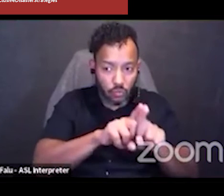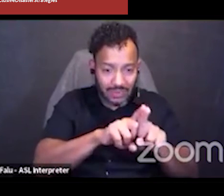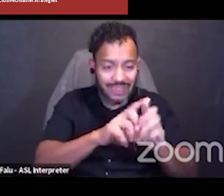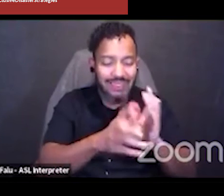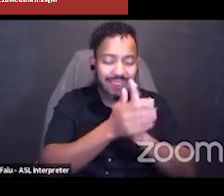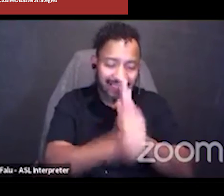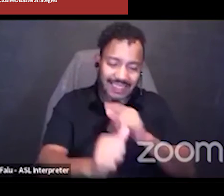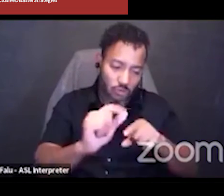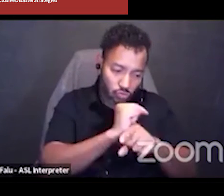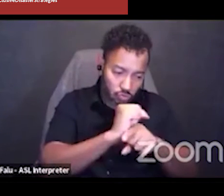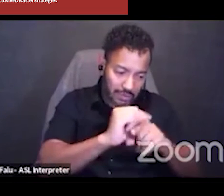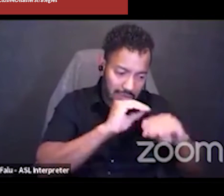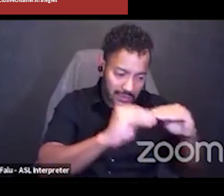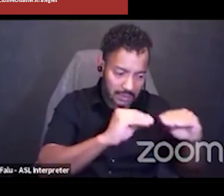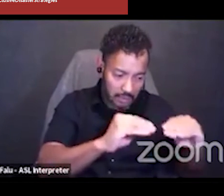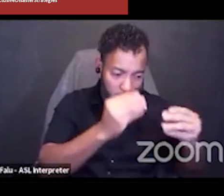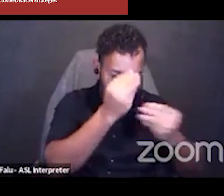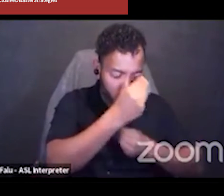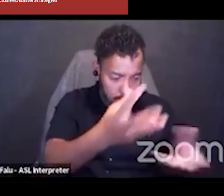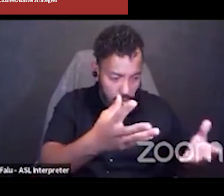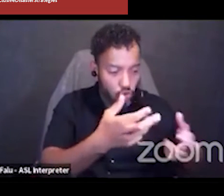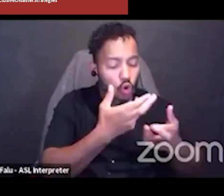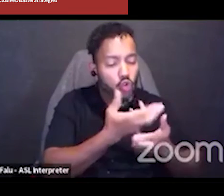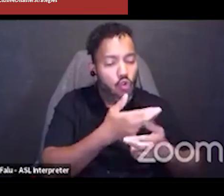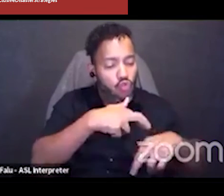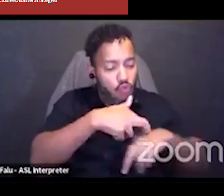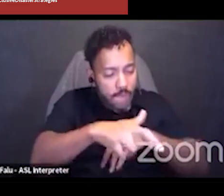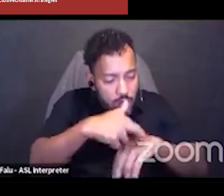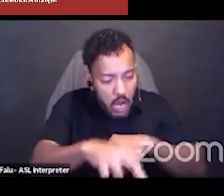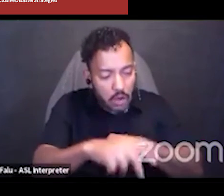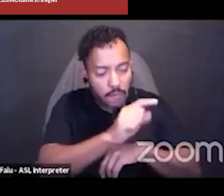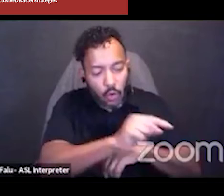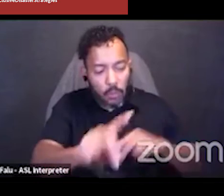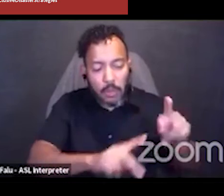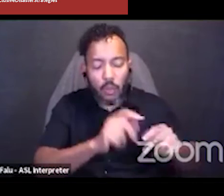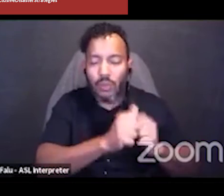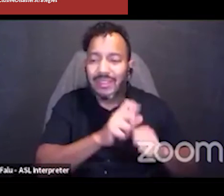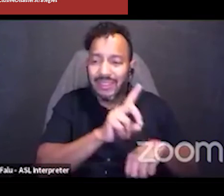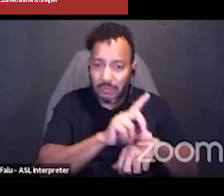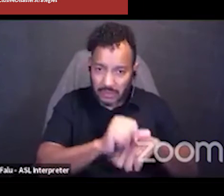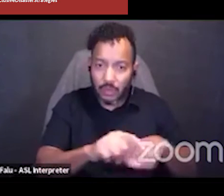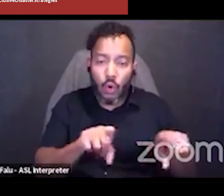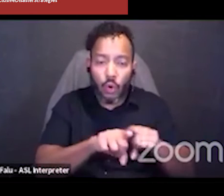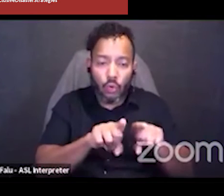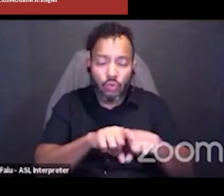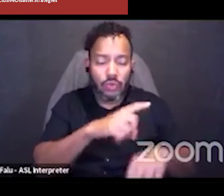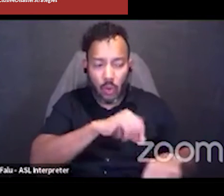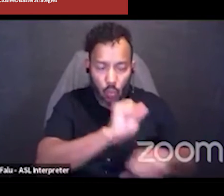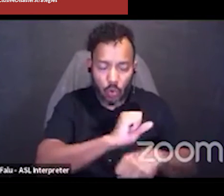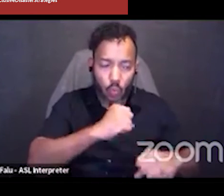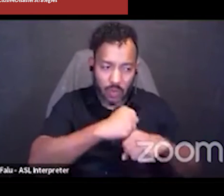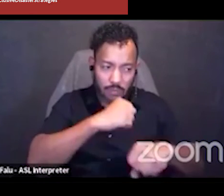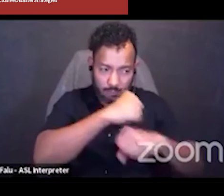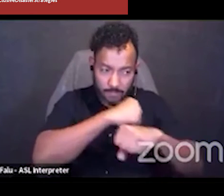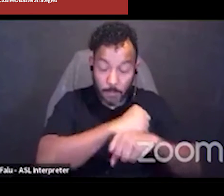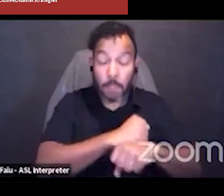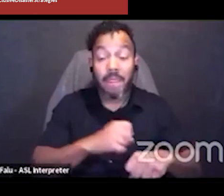training, information and referral and most key of all, advocacy.